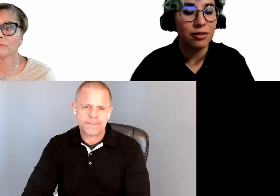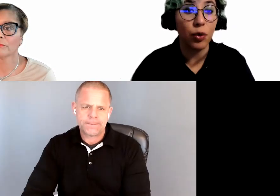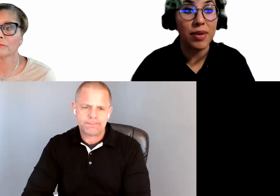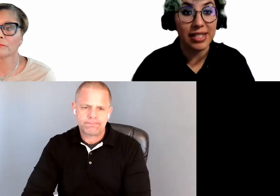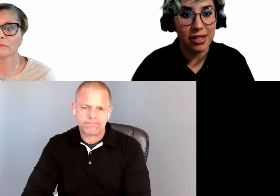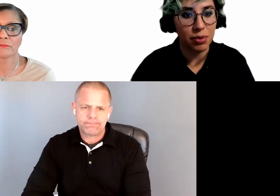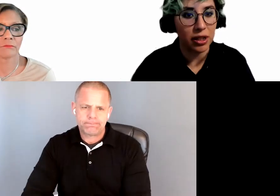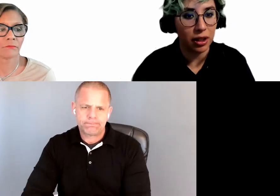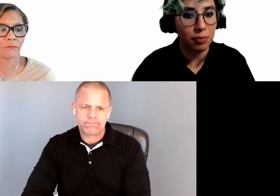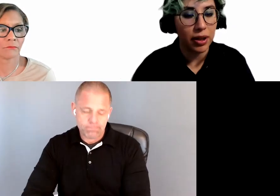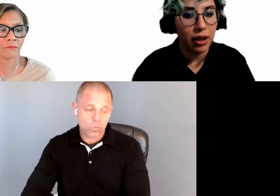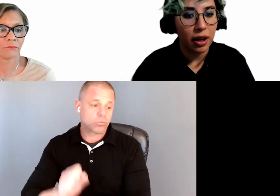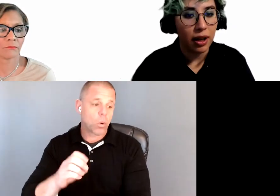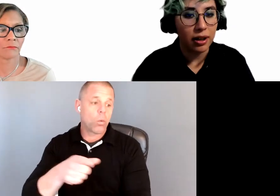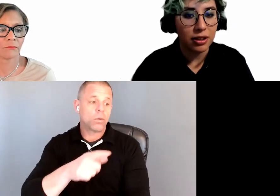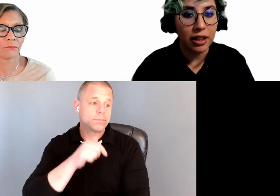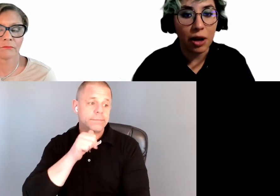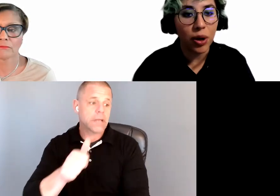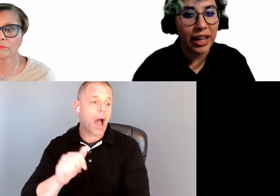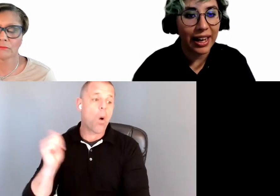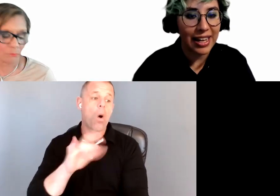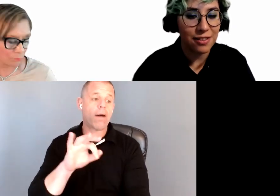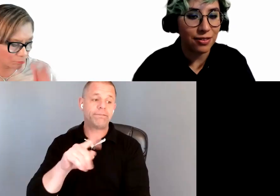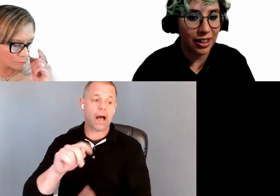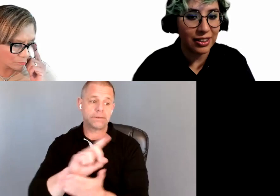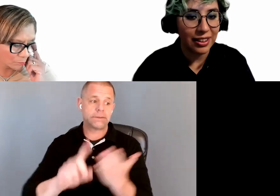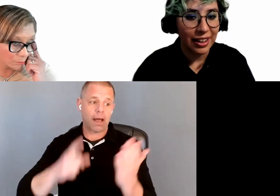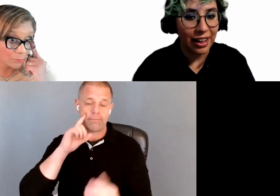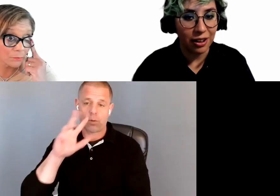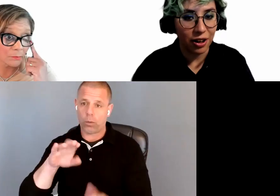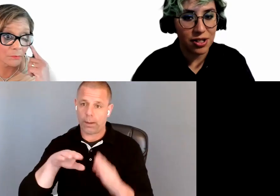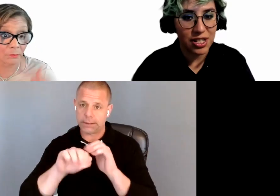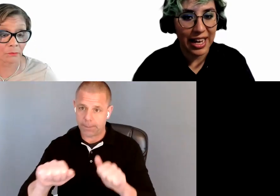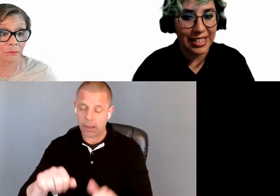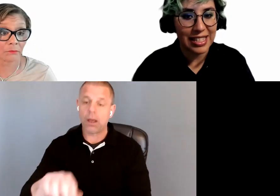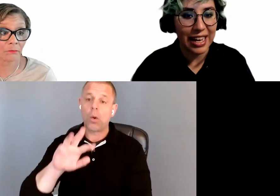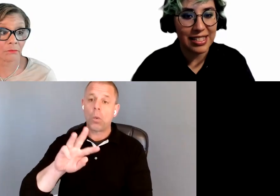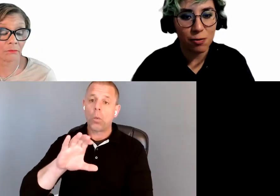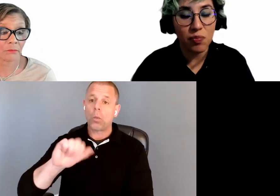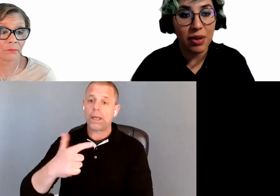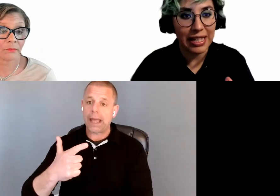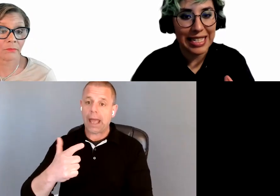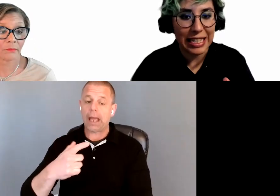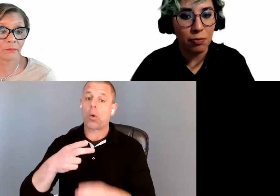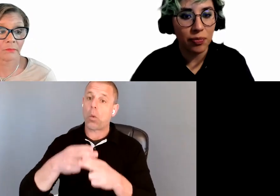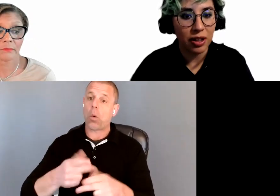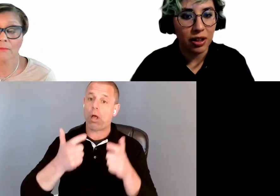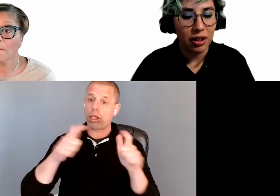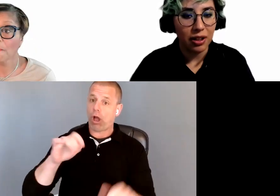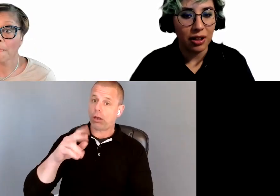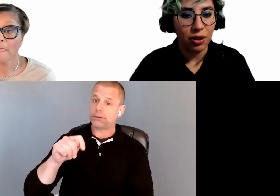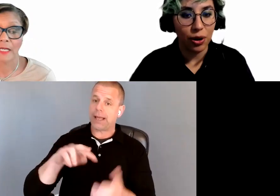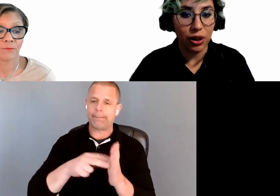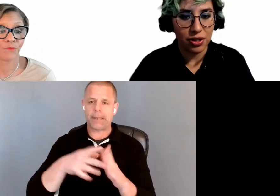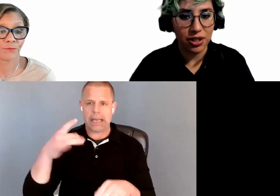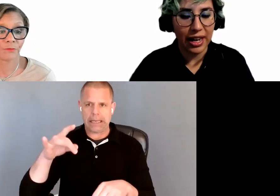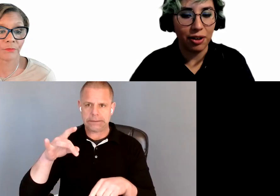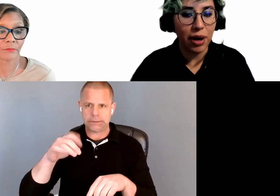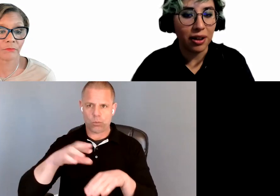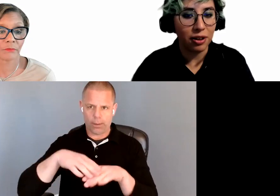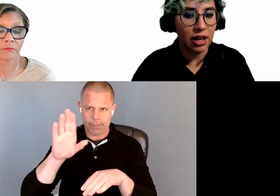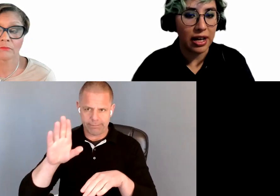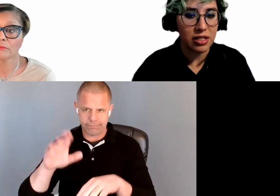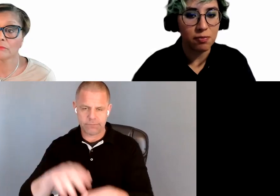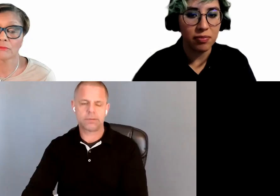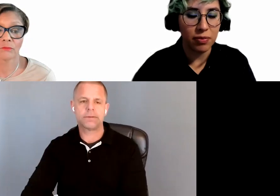for Web accessibility. And again, WCAG has defined a large text as 18 or larger and a regular as